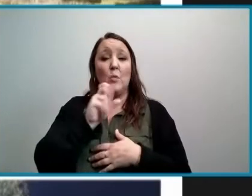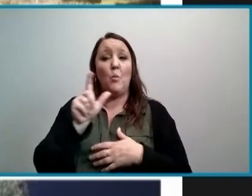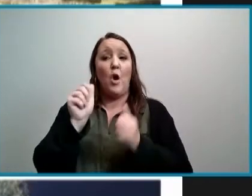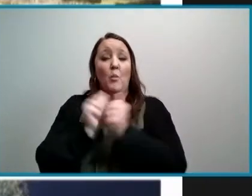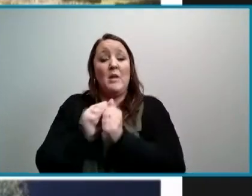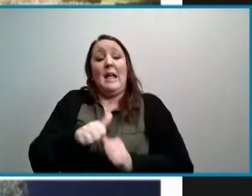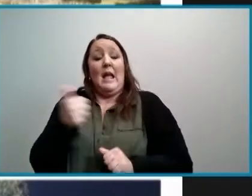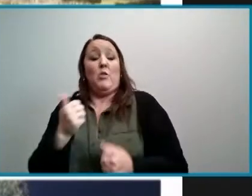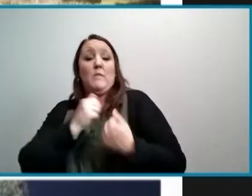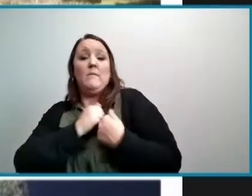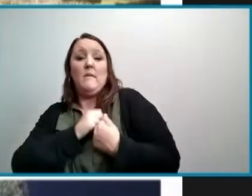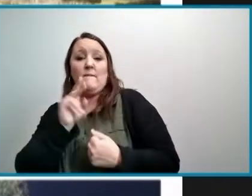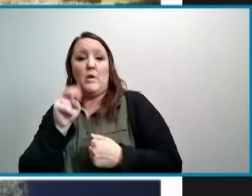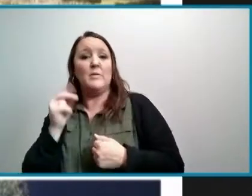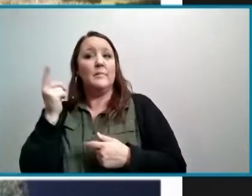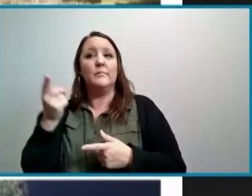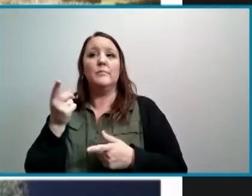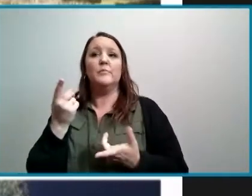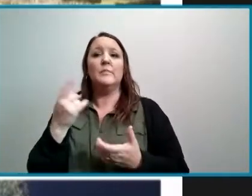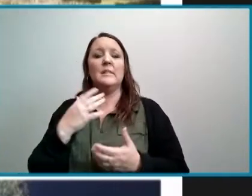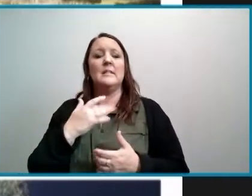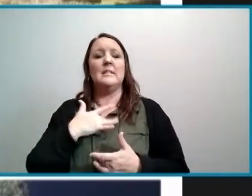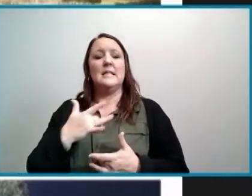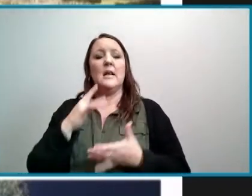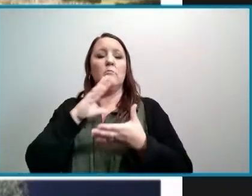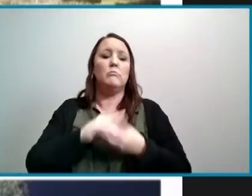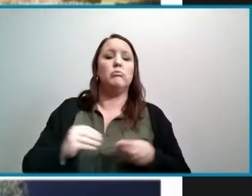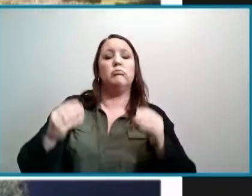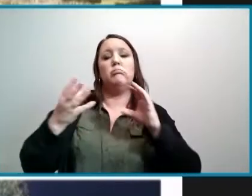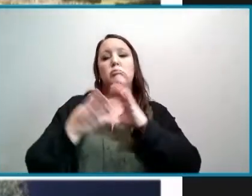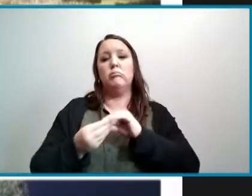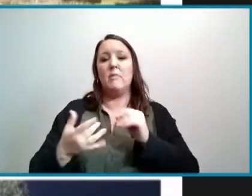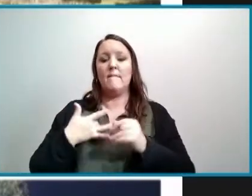we just got to find a way for us to get that story out to the people that need